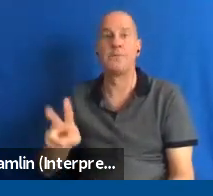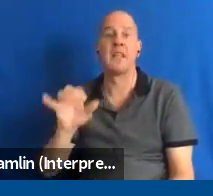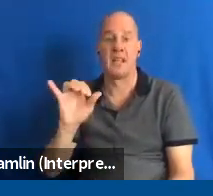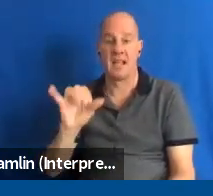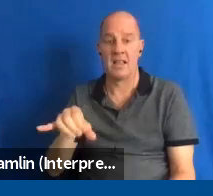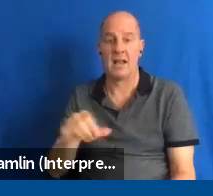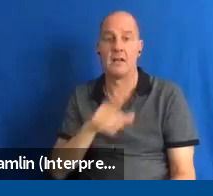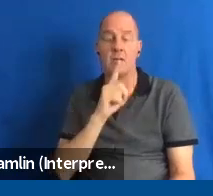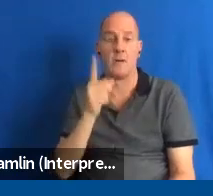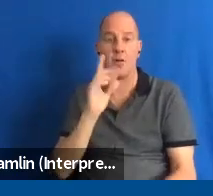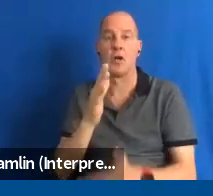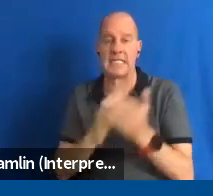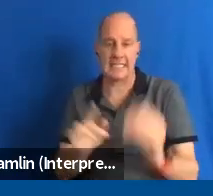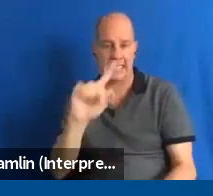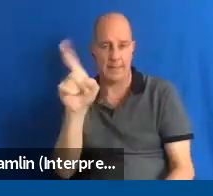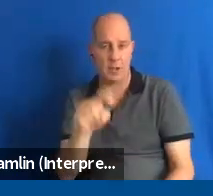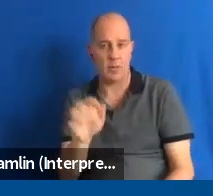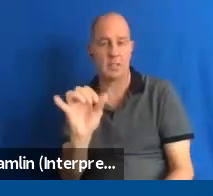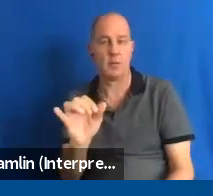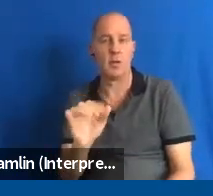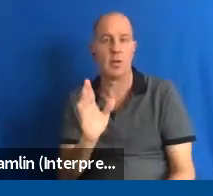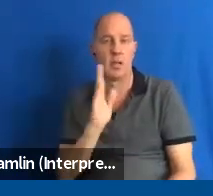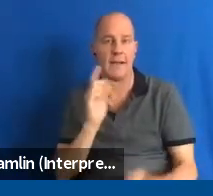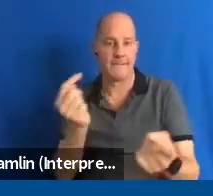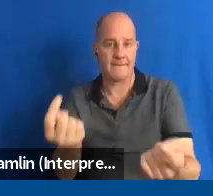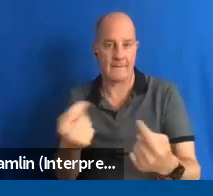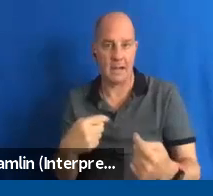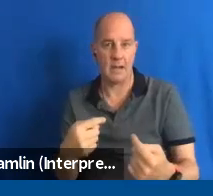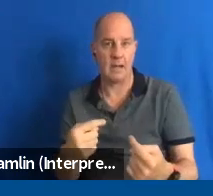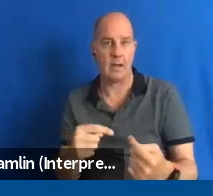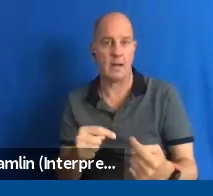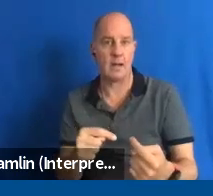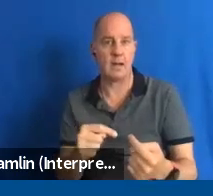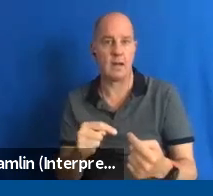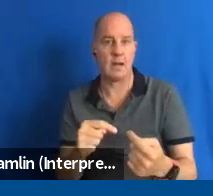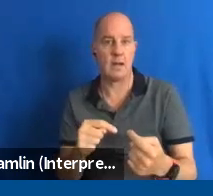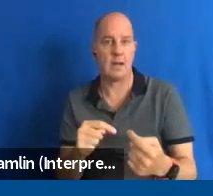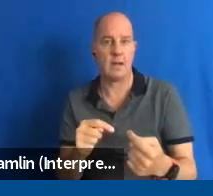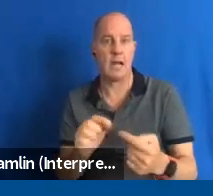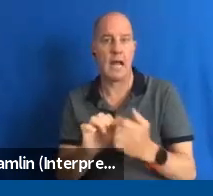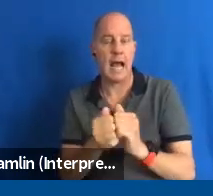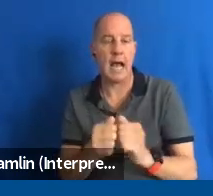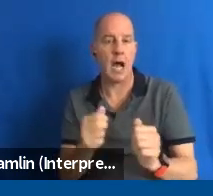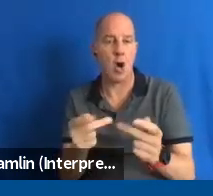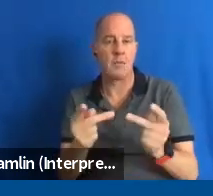for some of the questions that have come in, including places to evaluate their temporary